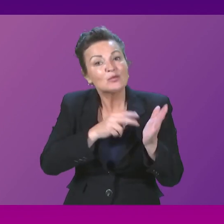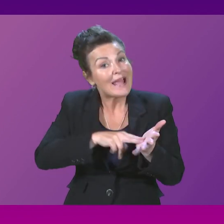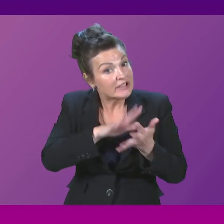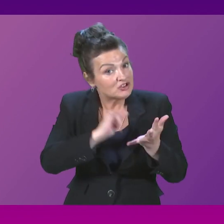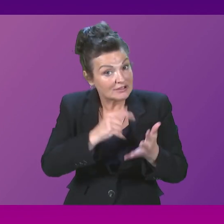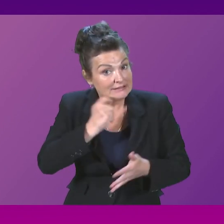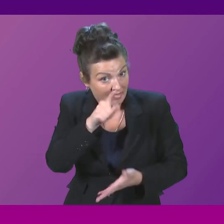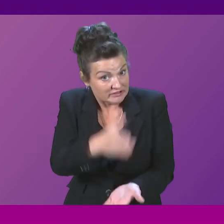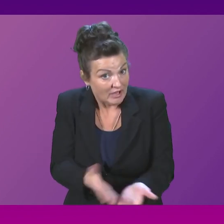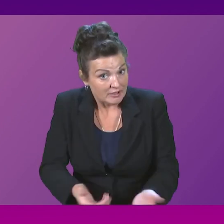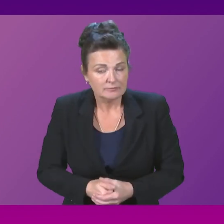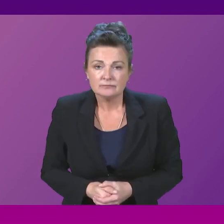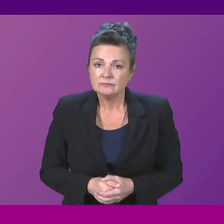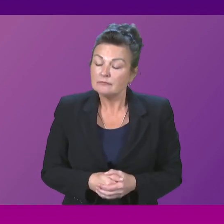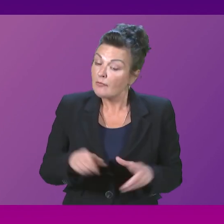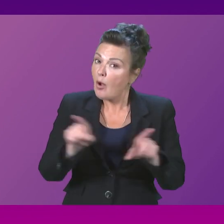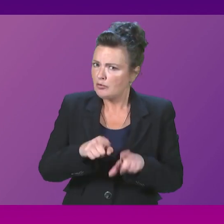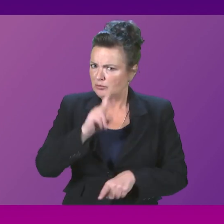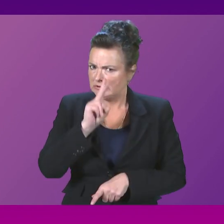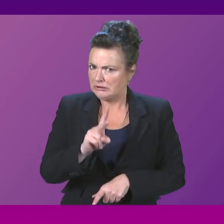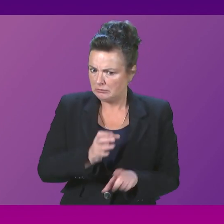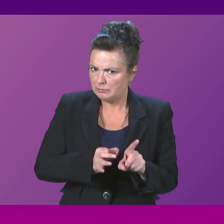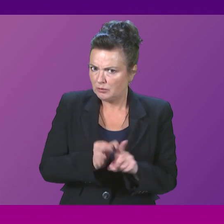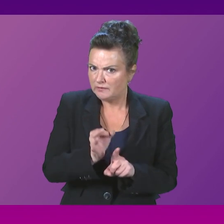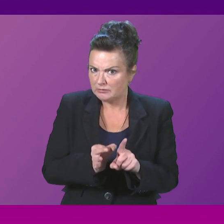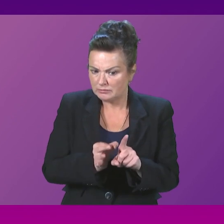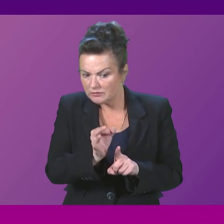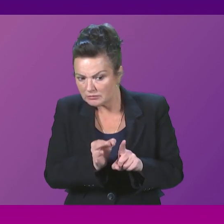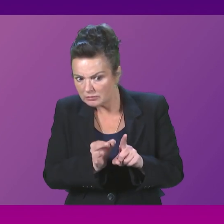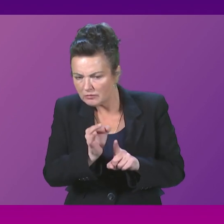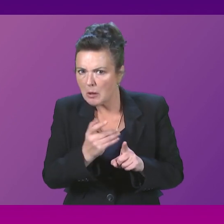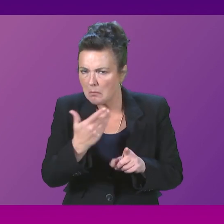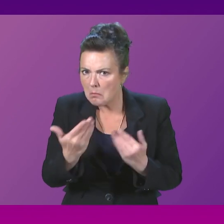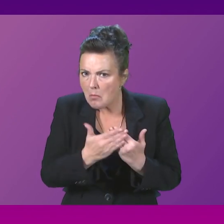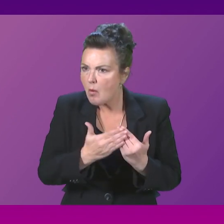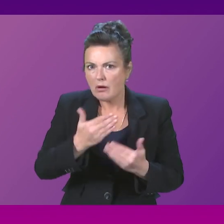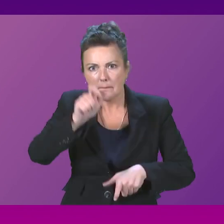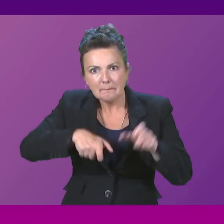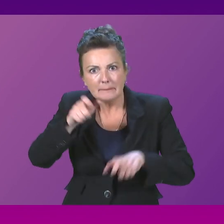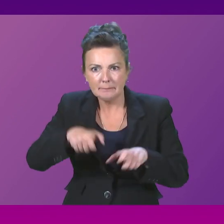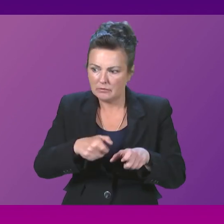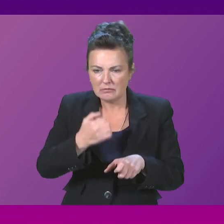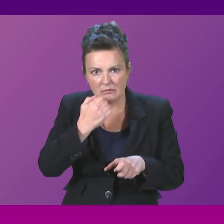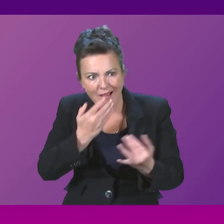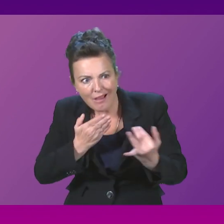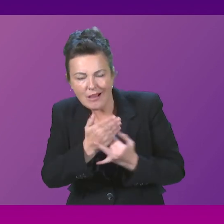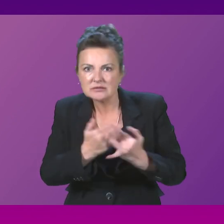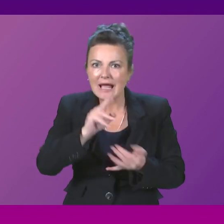We see continued recovery in the numbers of people accessing NHS dentistry and getting